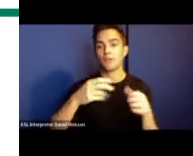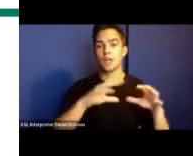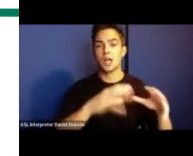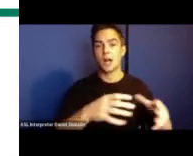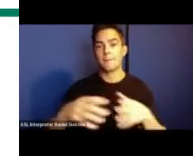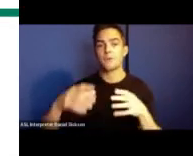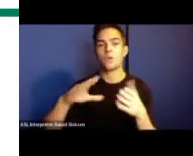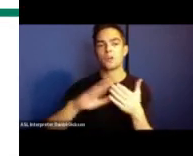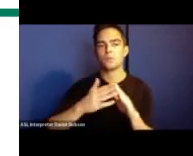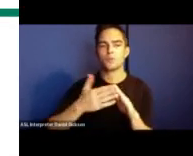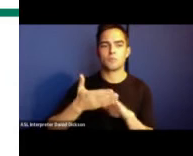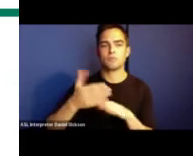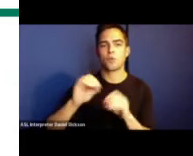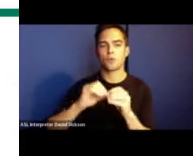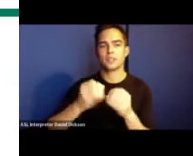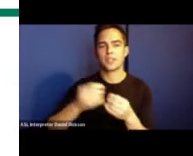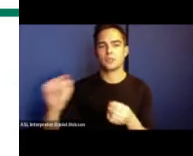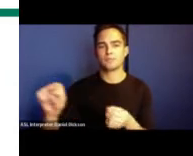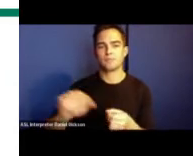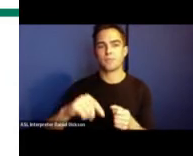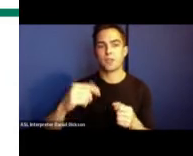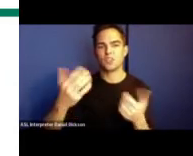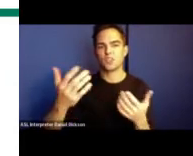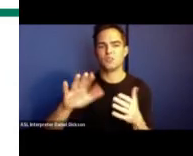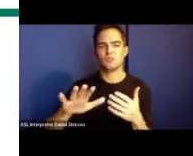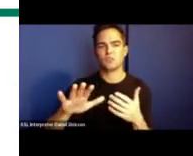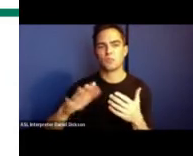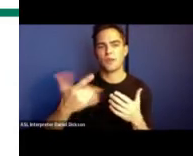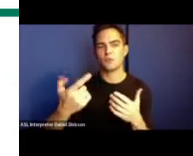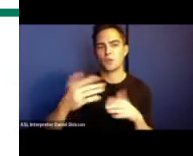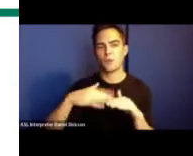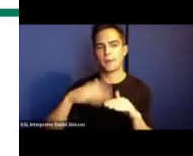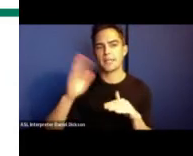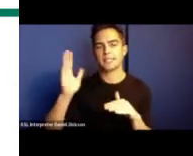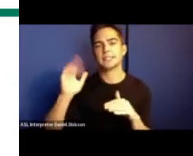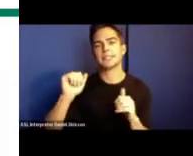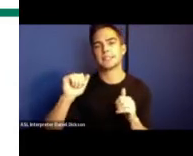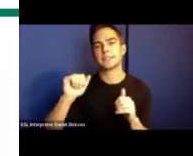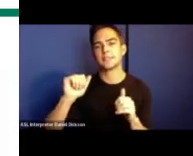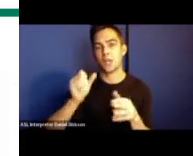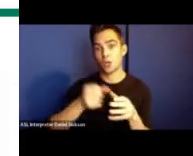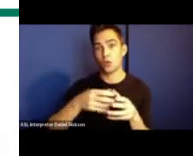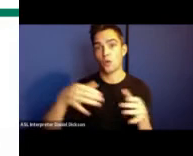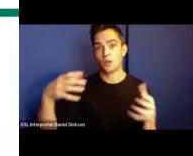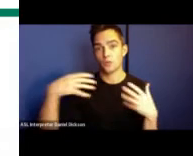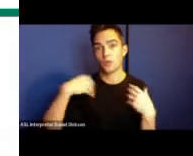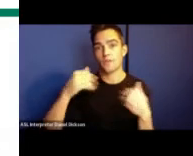organizations. So currently, we have 21 plus, and growing recovery community organizations